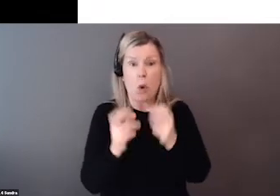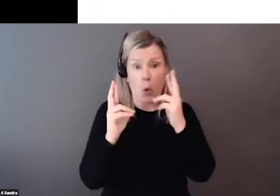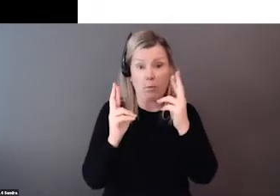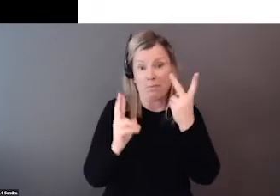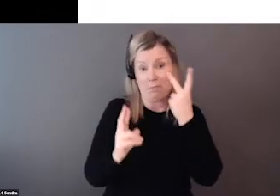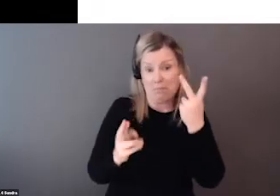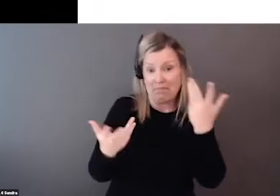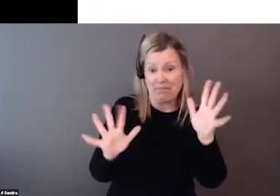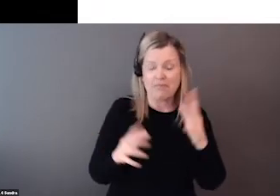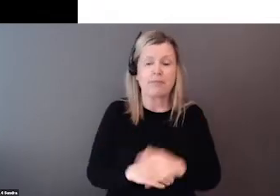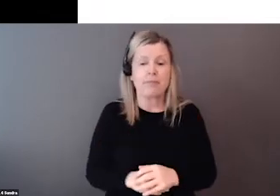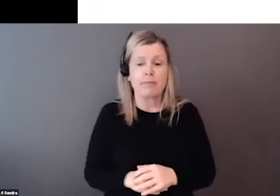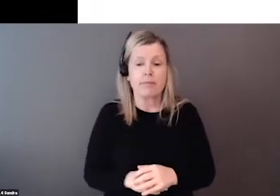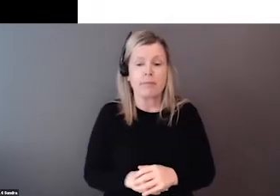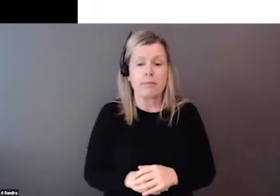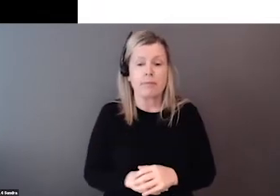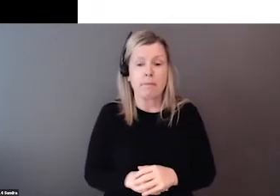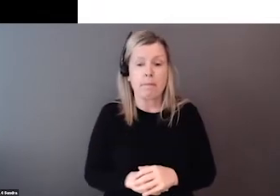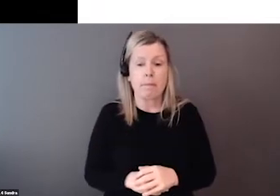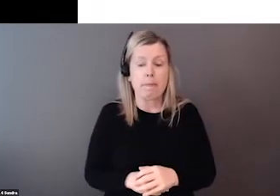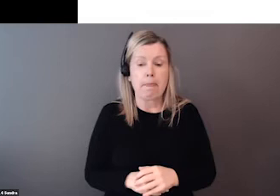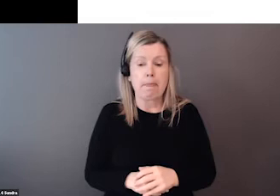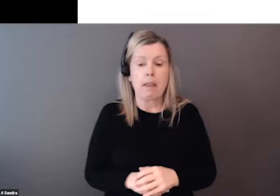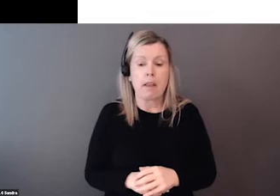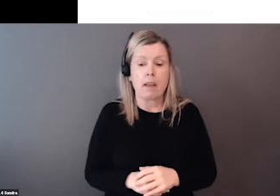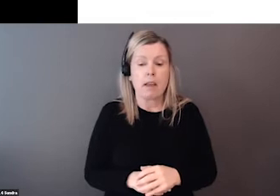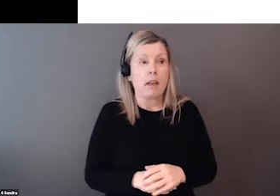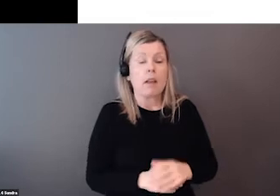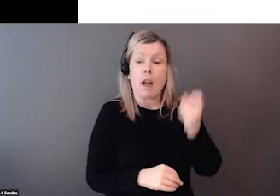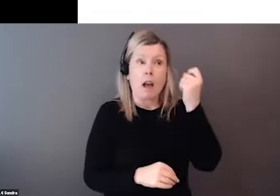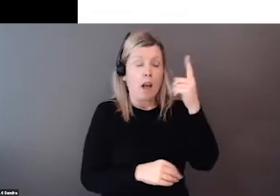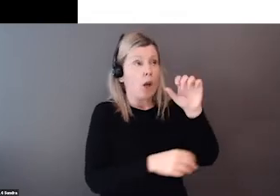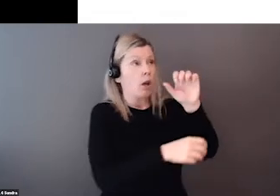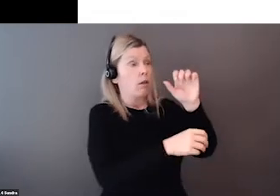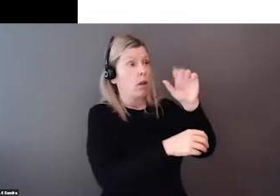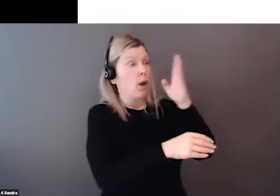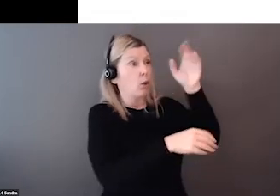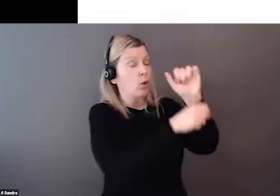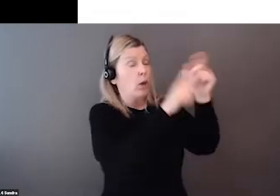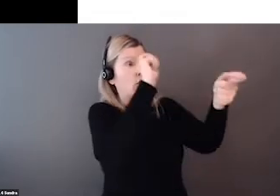And it's important to highlight that as the work environment changes in the future of work, new challenges and opportunities will emerge